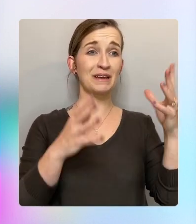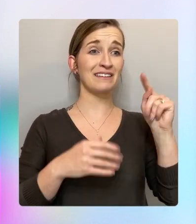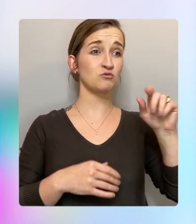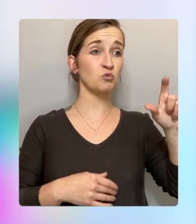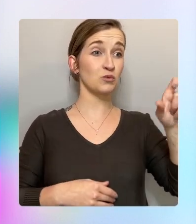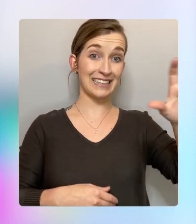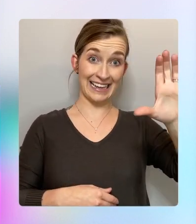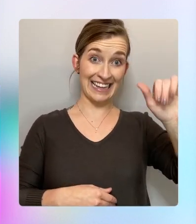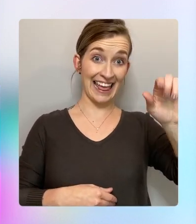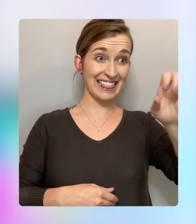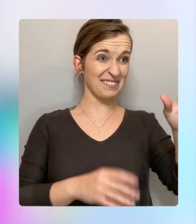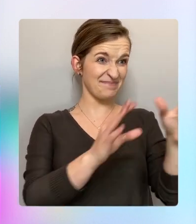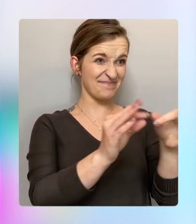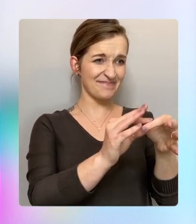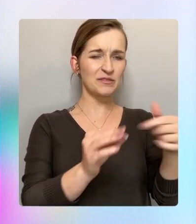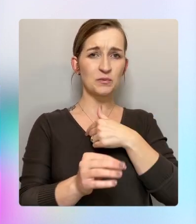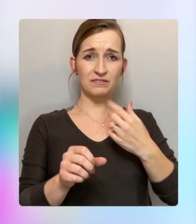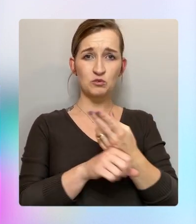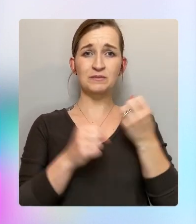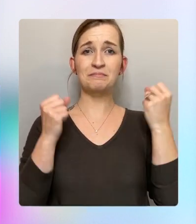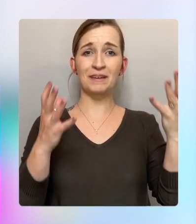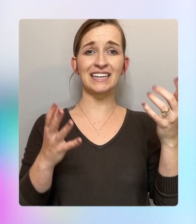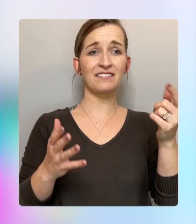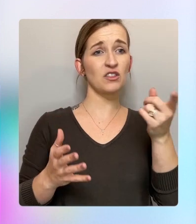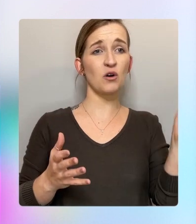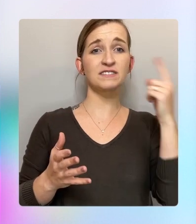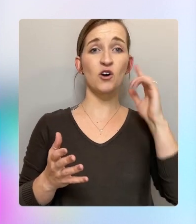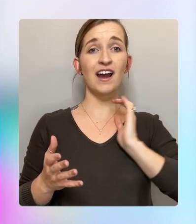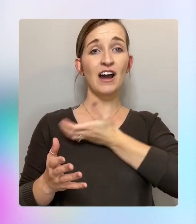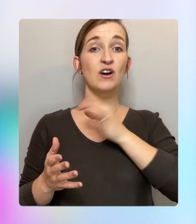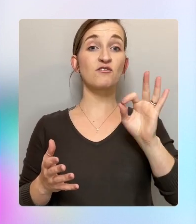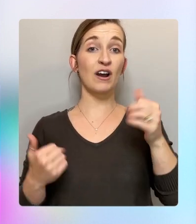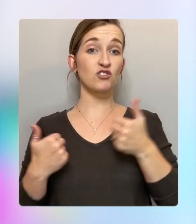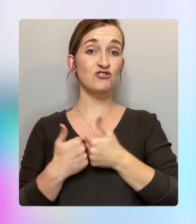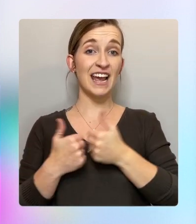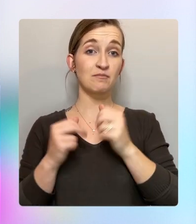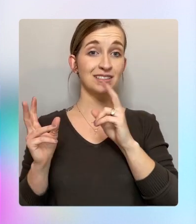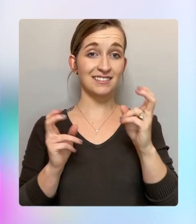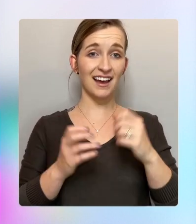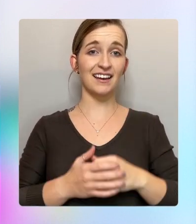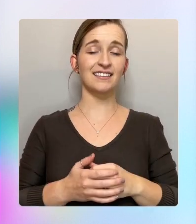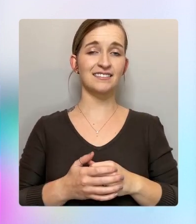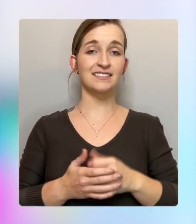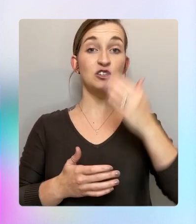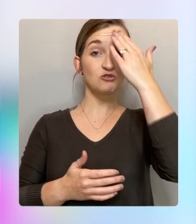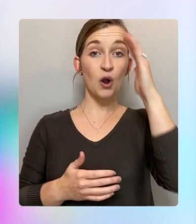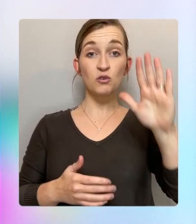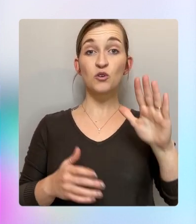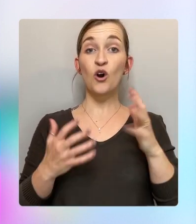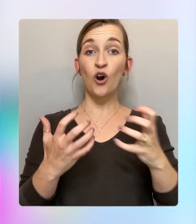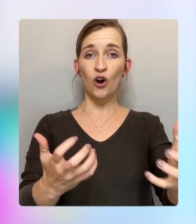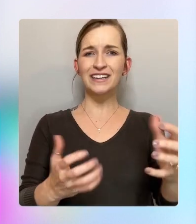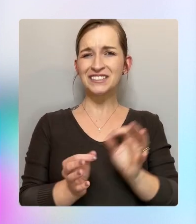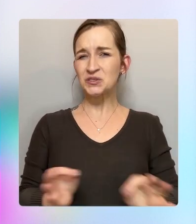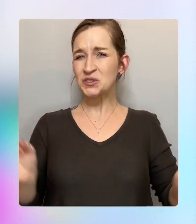for our ForeVR Games titles. Knowing your audience is crucial to marketing your games successfully. Meta's demographic analytics